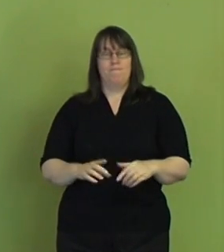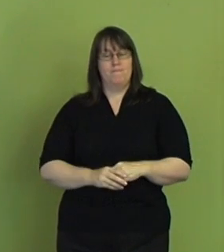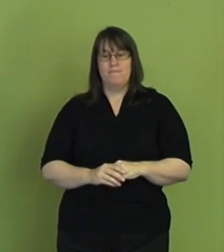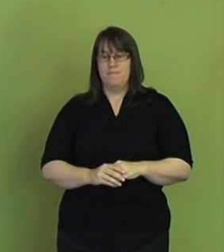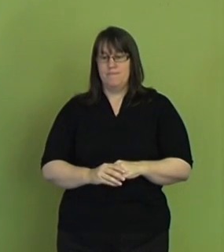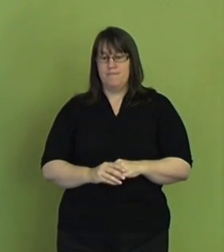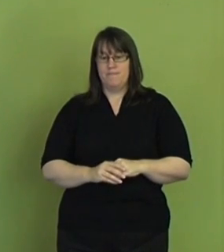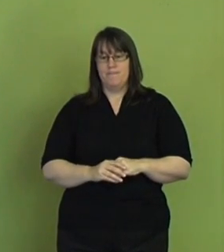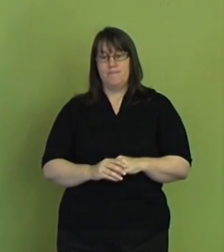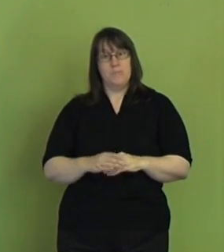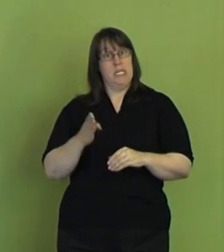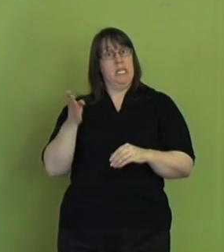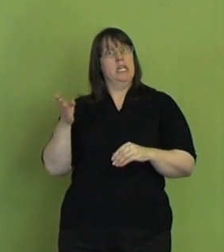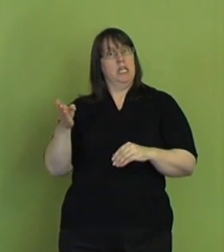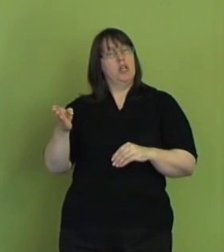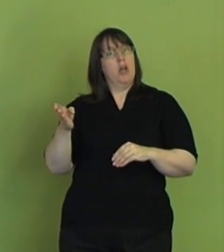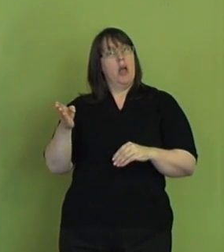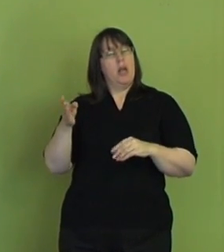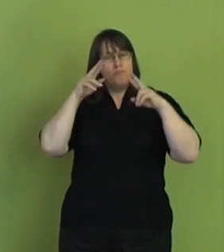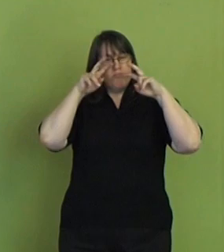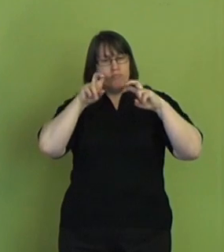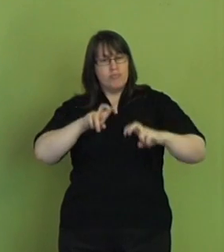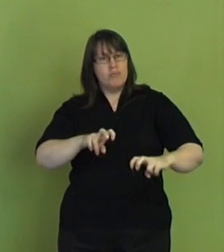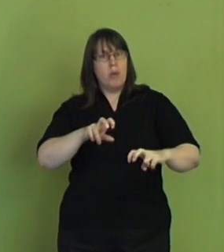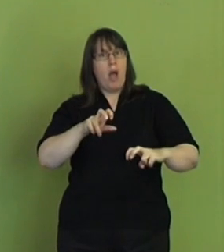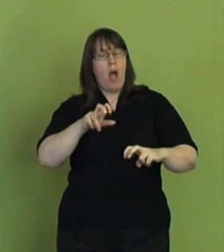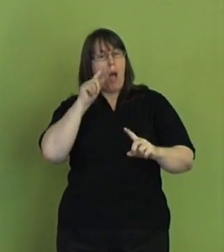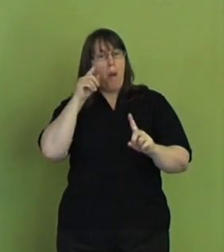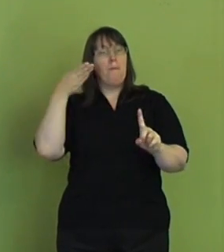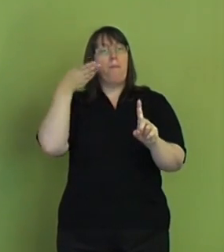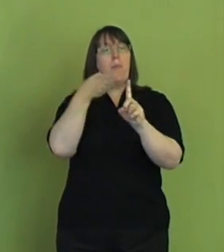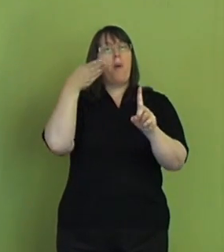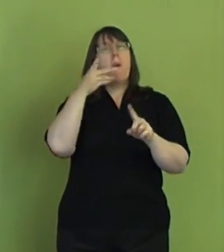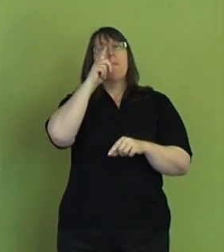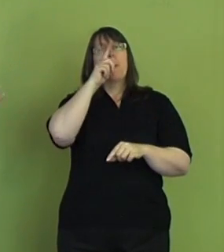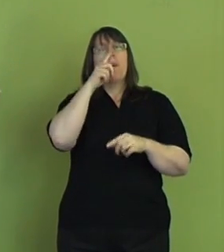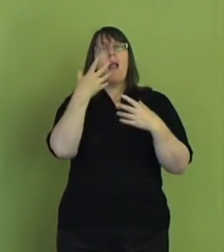Instead, what Elizabeth found was that people move through stages